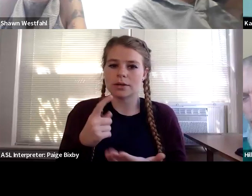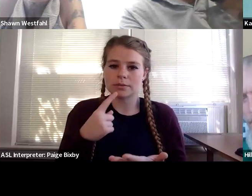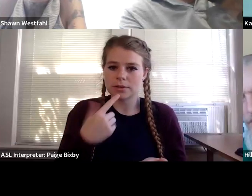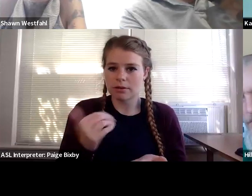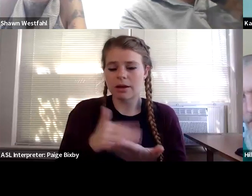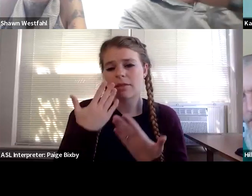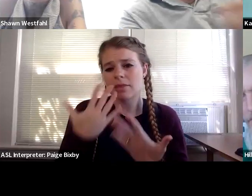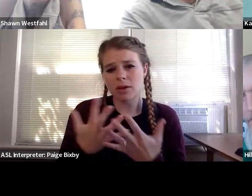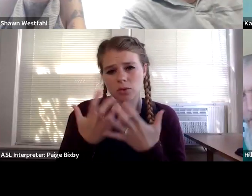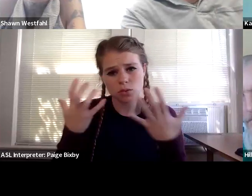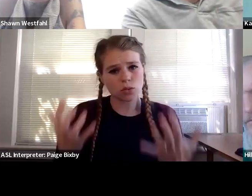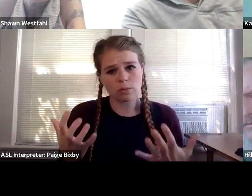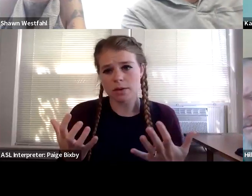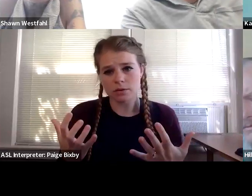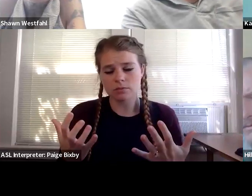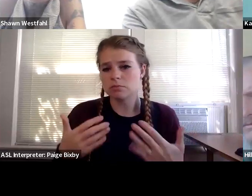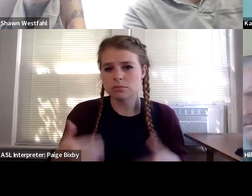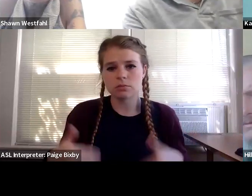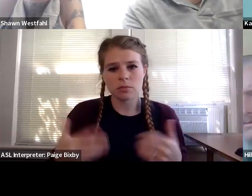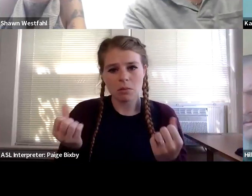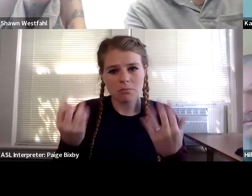And you know, there are so many folks on here,